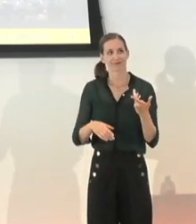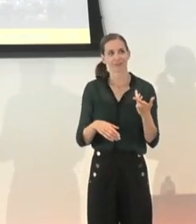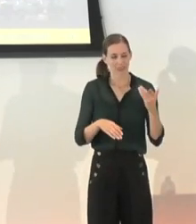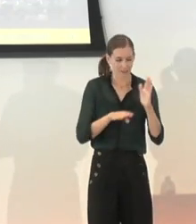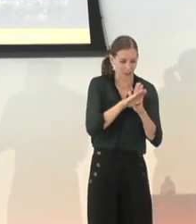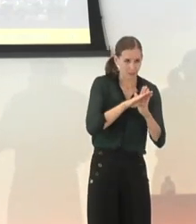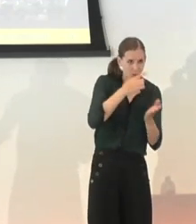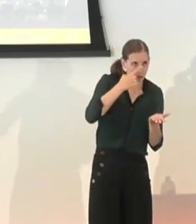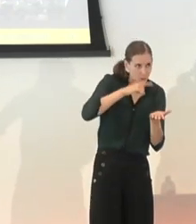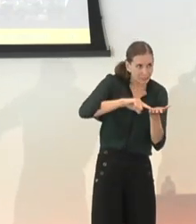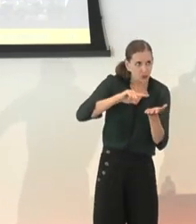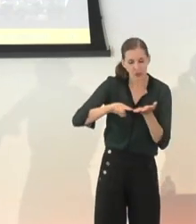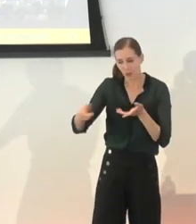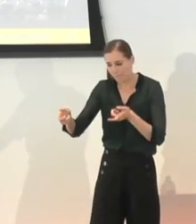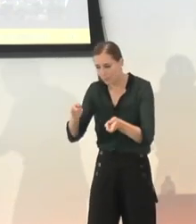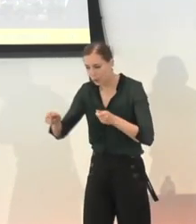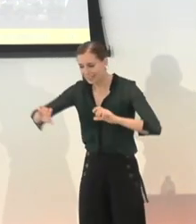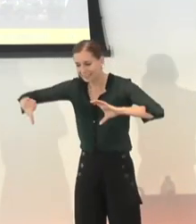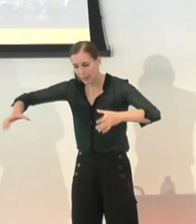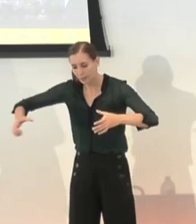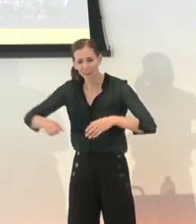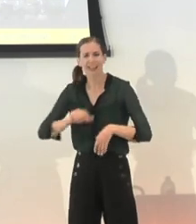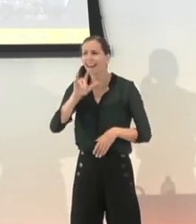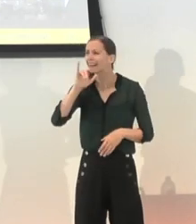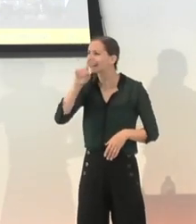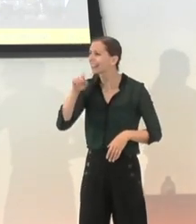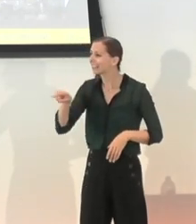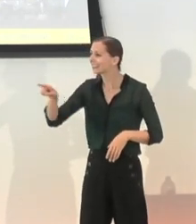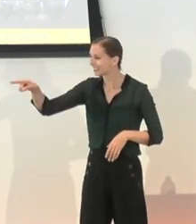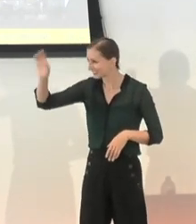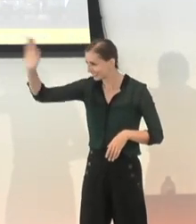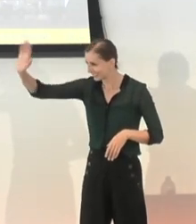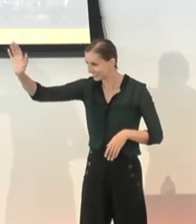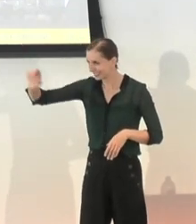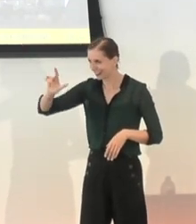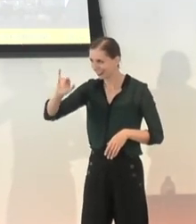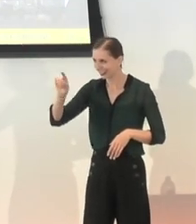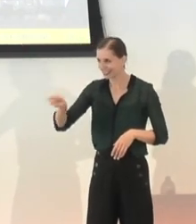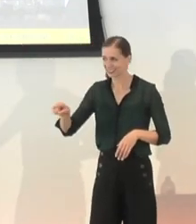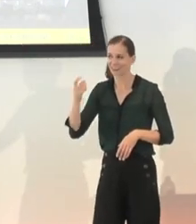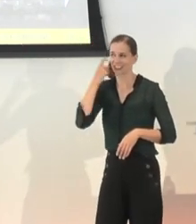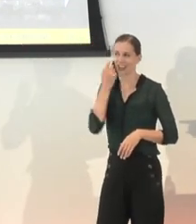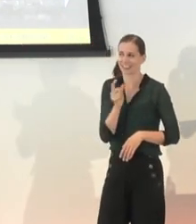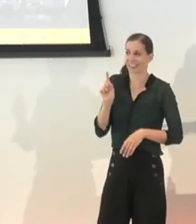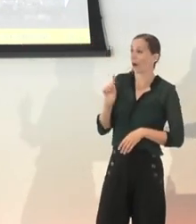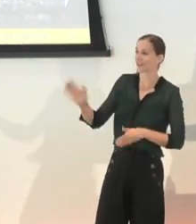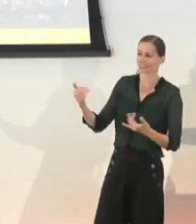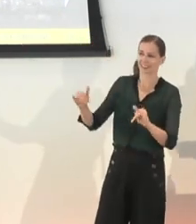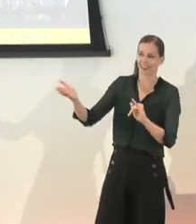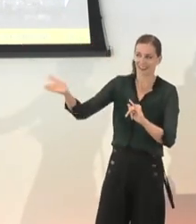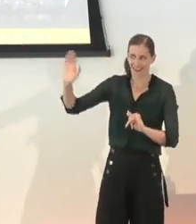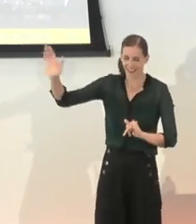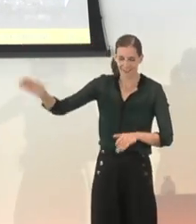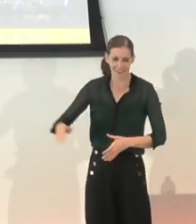forward to that. And Liz, wherever Liz is, she was just here. She was sitting over there. Liz,